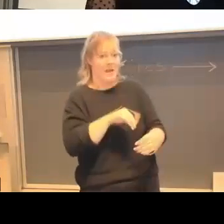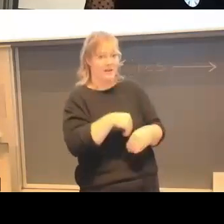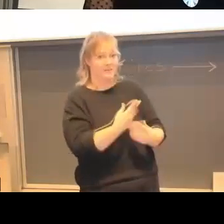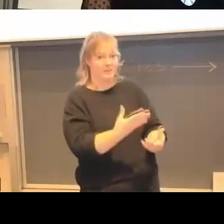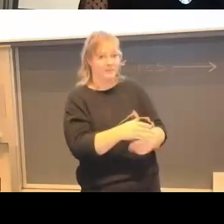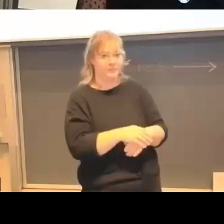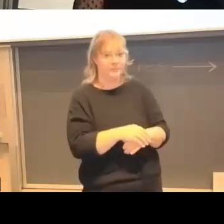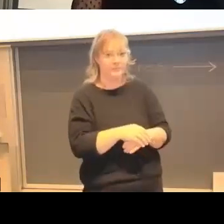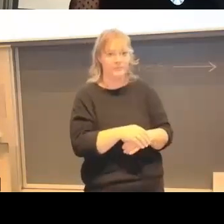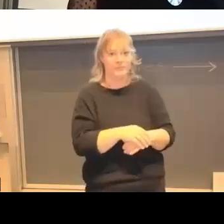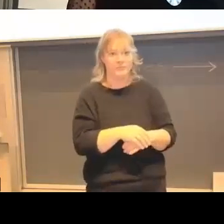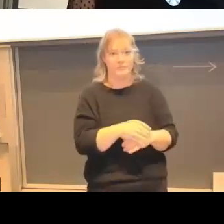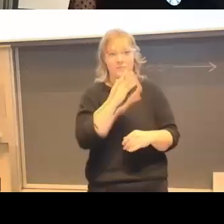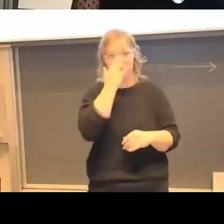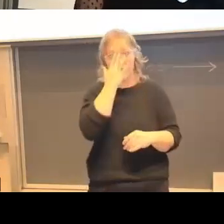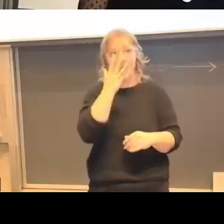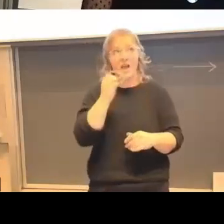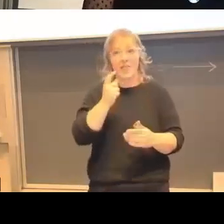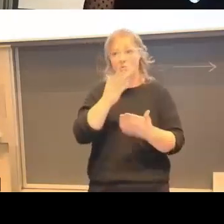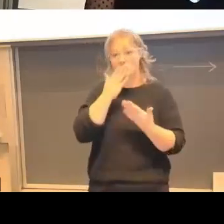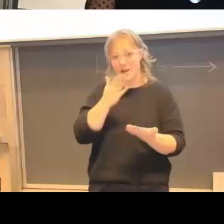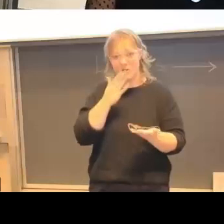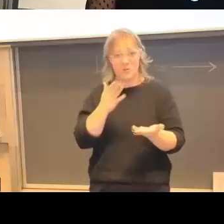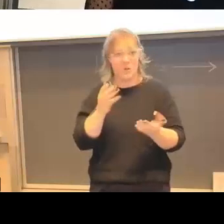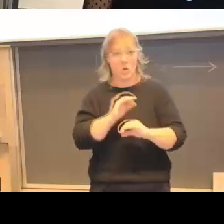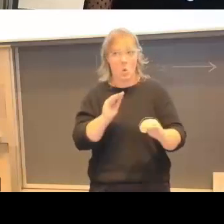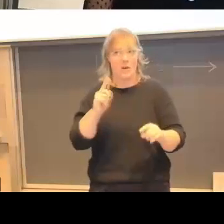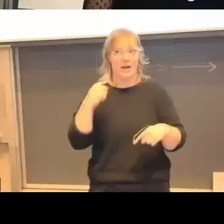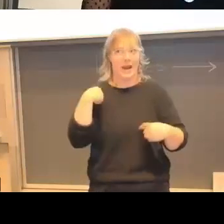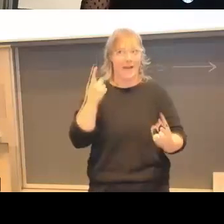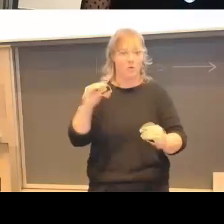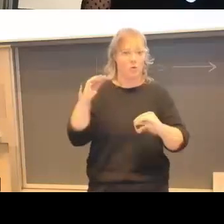faculty development on this topic noting no one had ever taught them in their career how